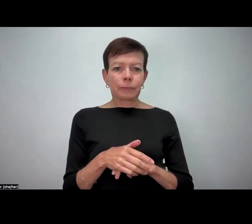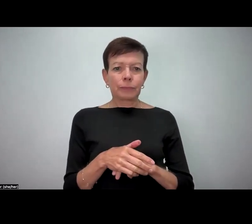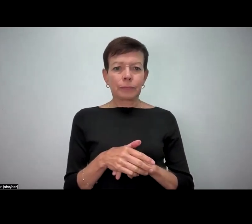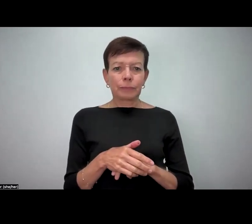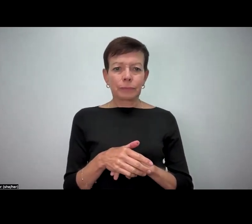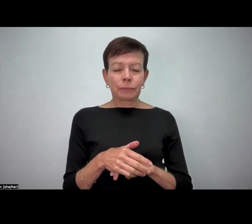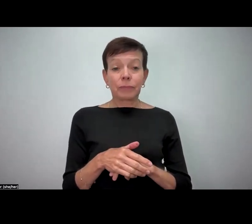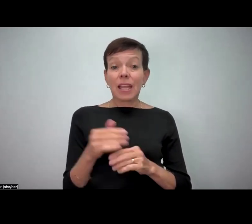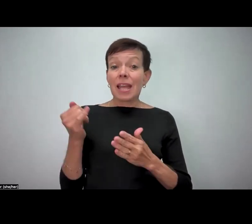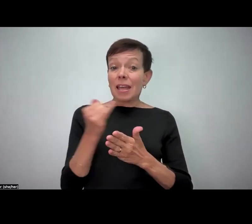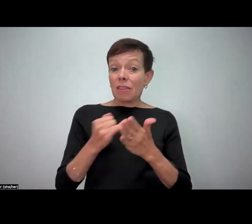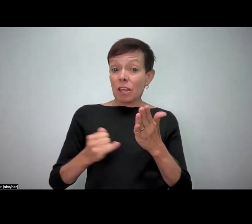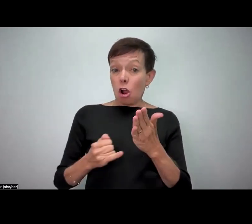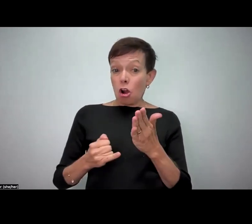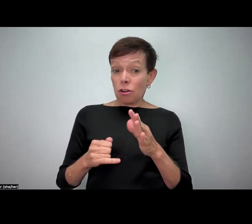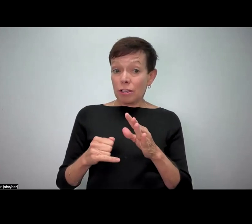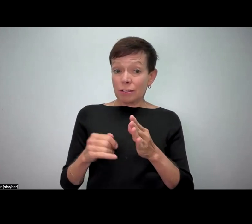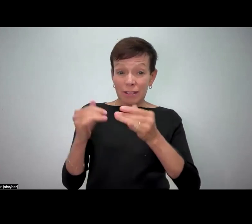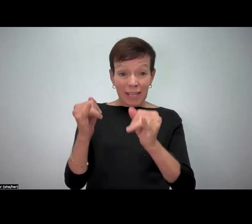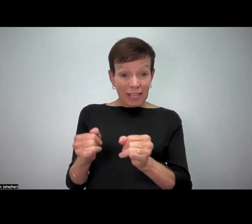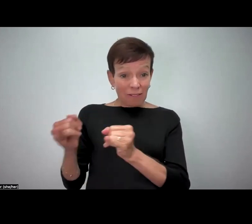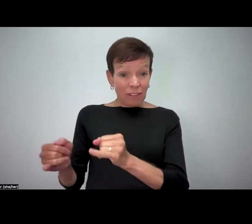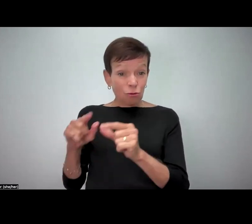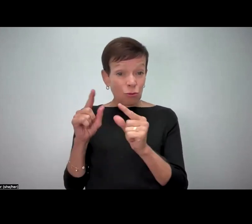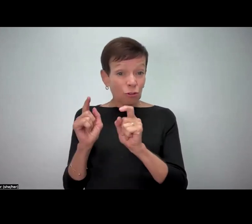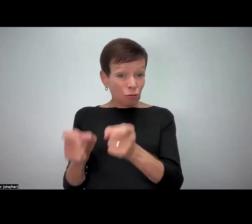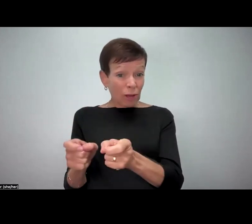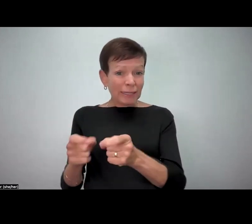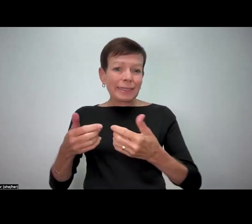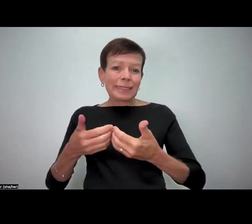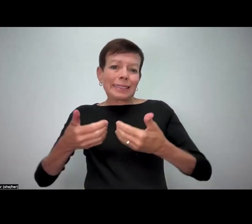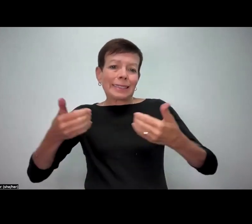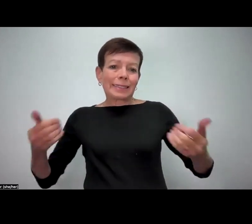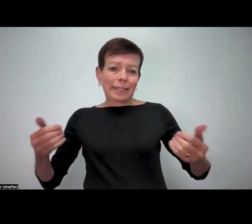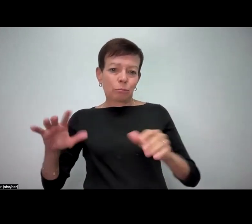over into a different category with CADA now. So this one is very much for community